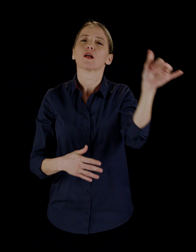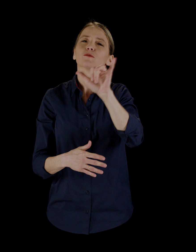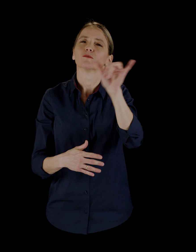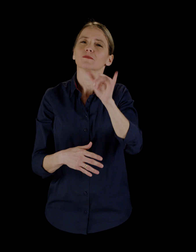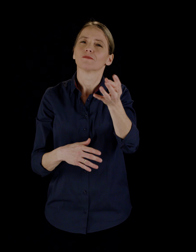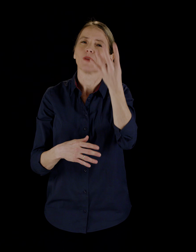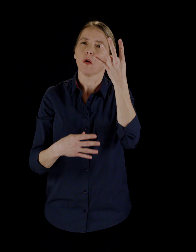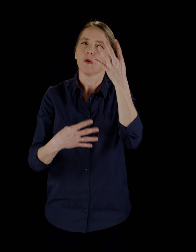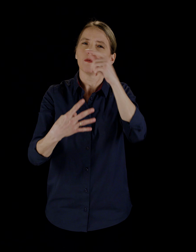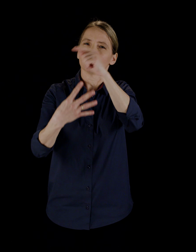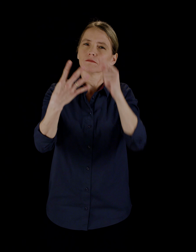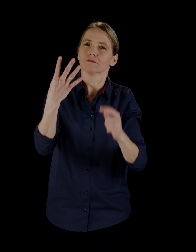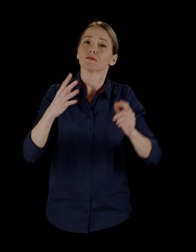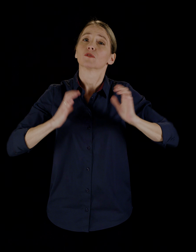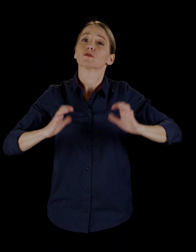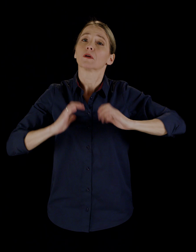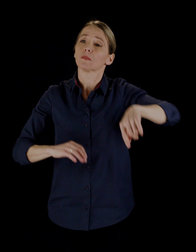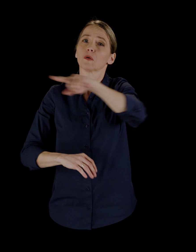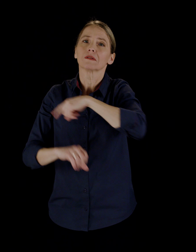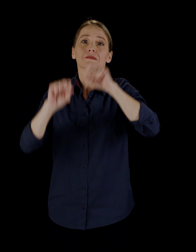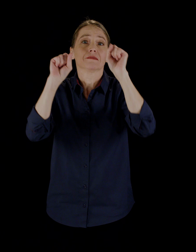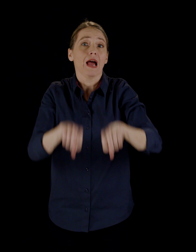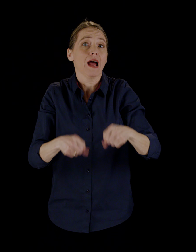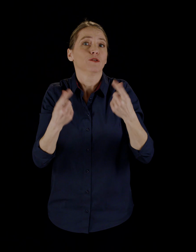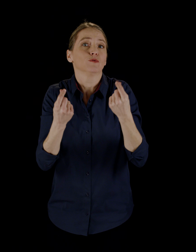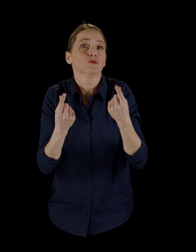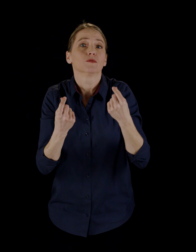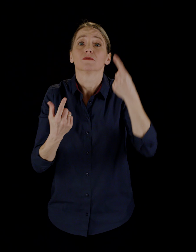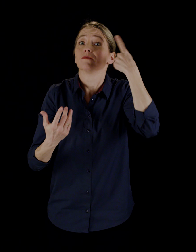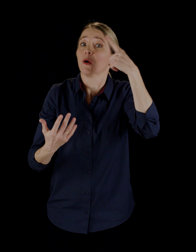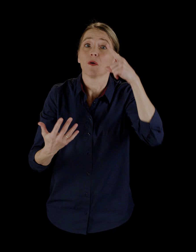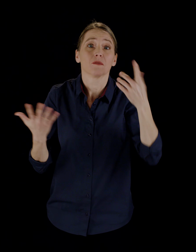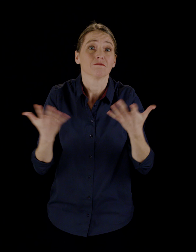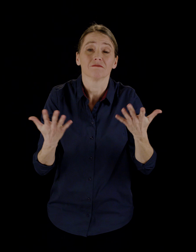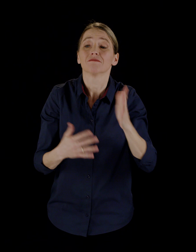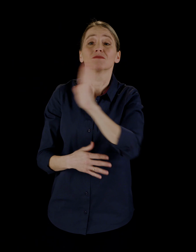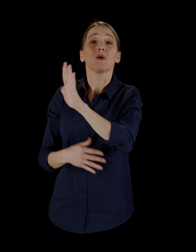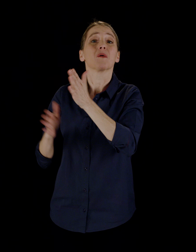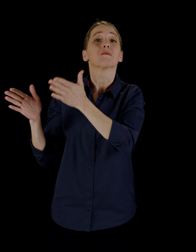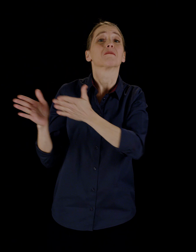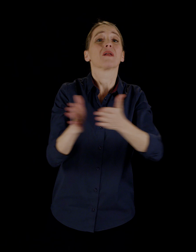There are also 4 things customers can do to minimize chances of exceeding their plan's